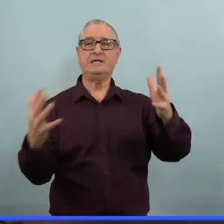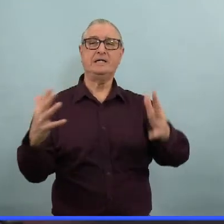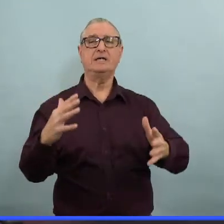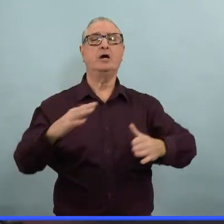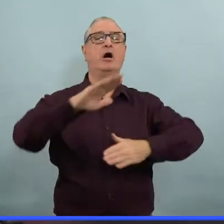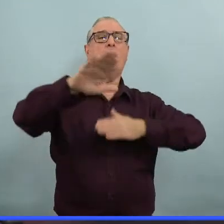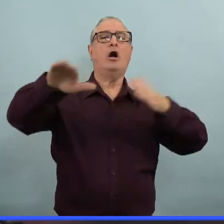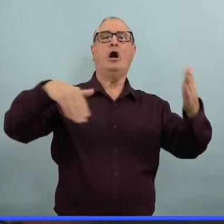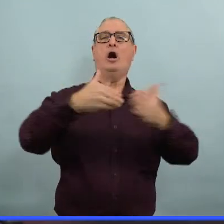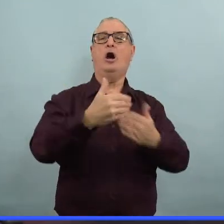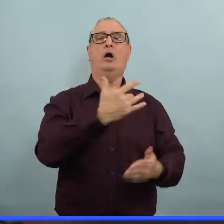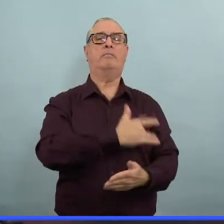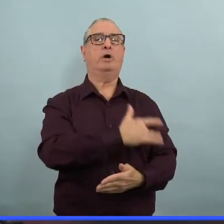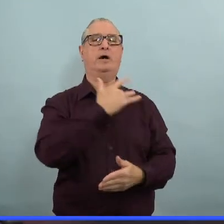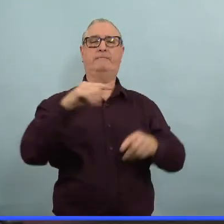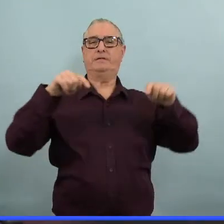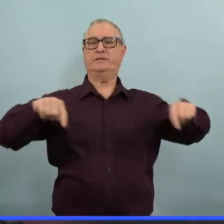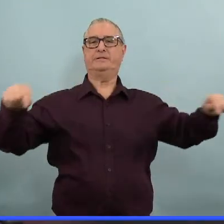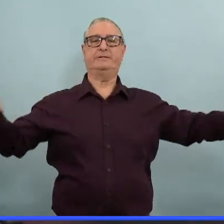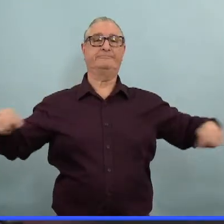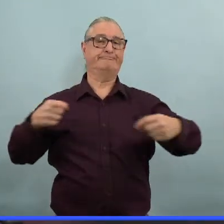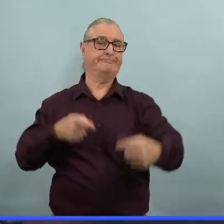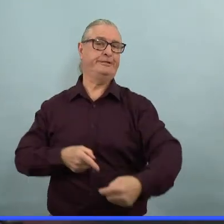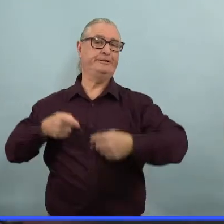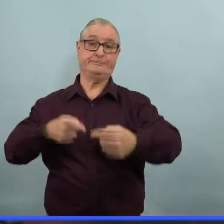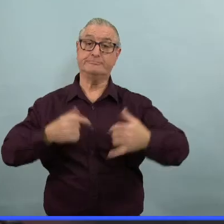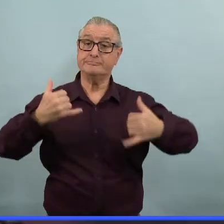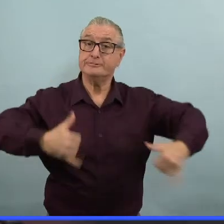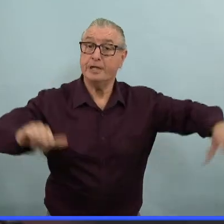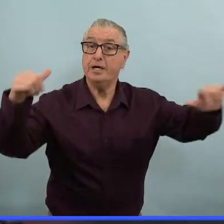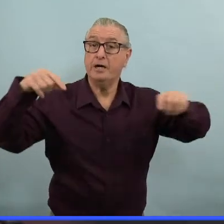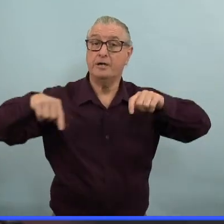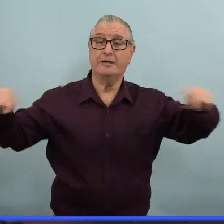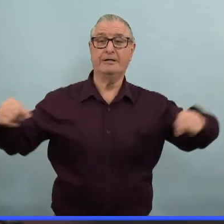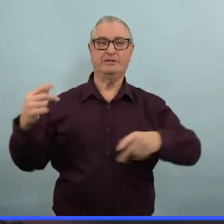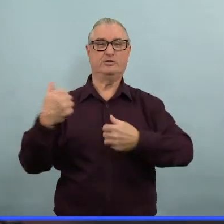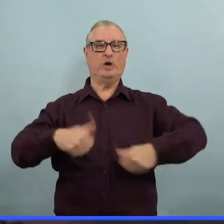um and i think we've taken different approaches before i think it's just it's really challenging